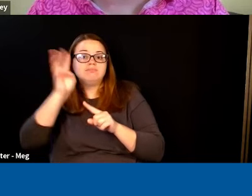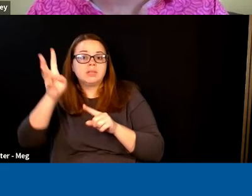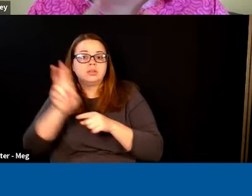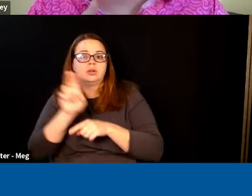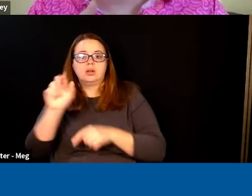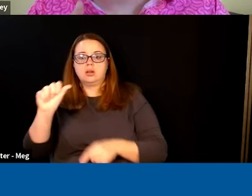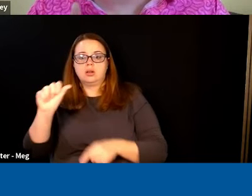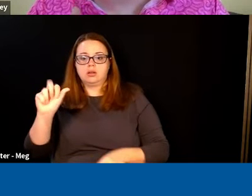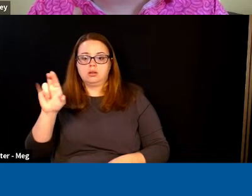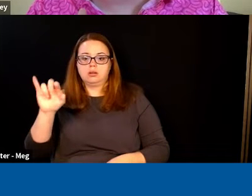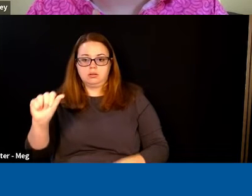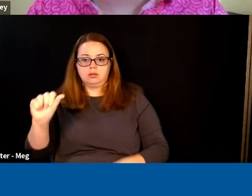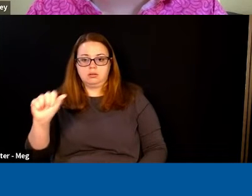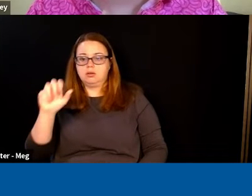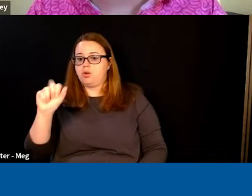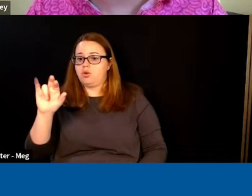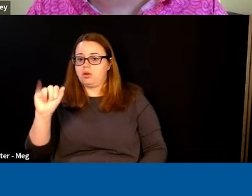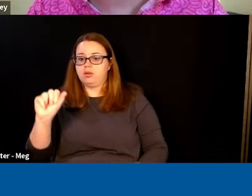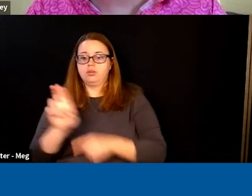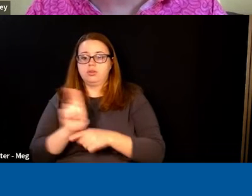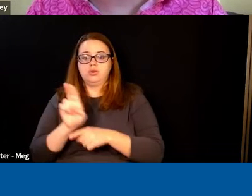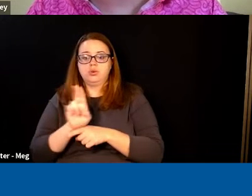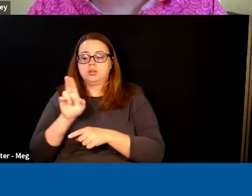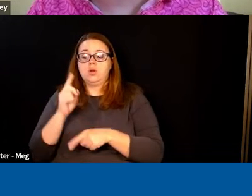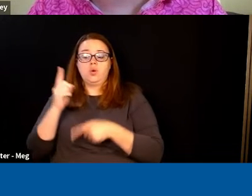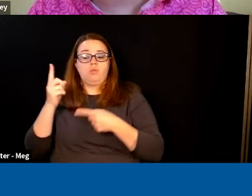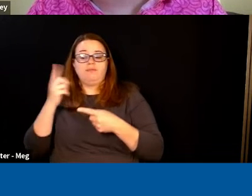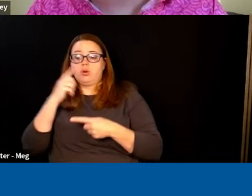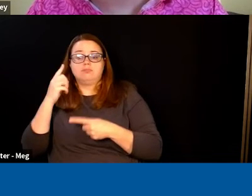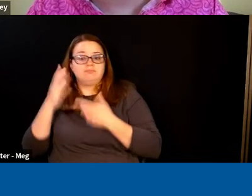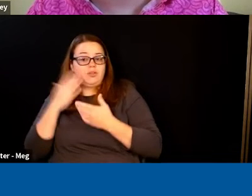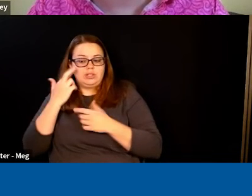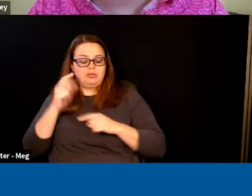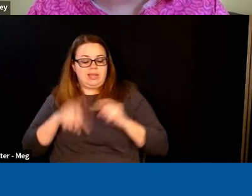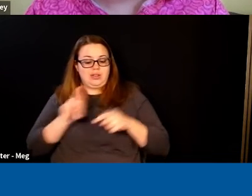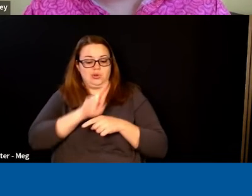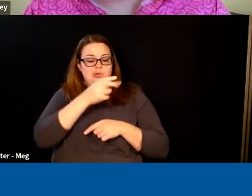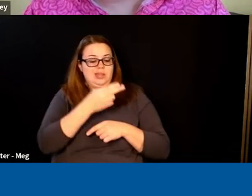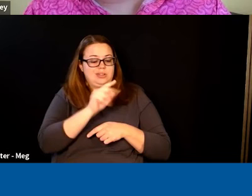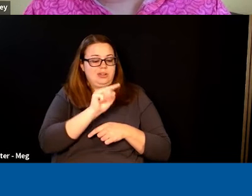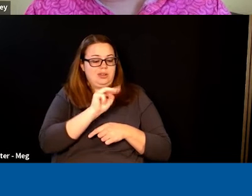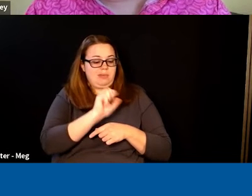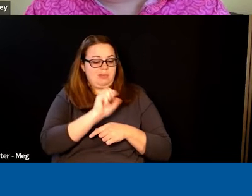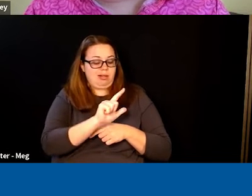ARIA is used when, for whatever reason, you can't use a semantic HTML element. This is coded up pretty well